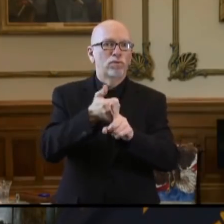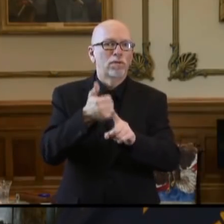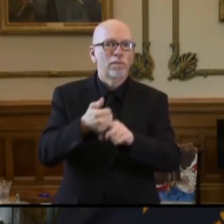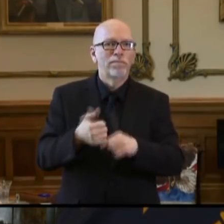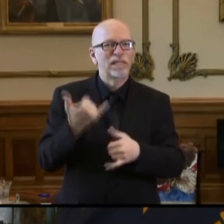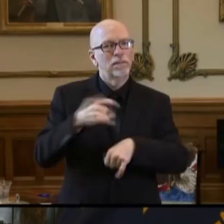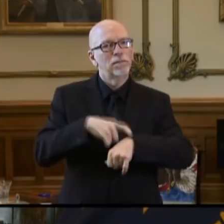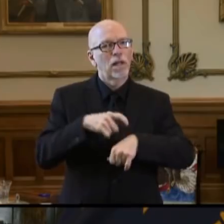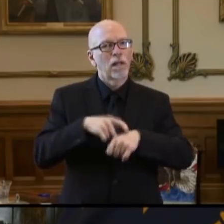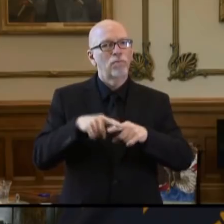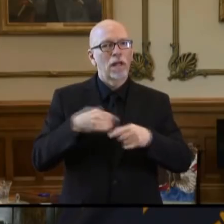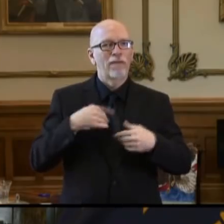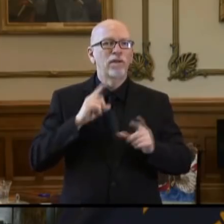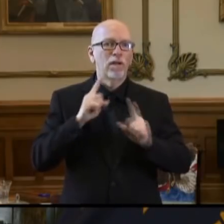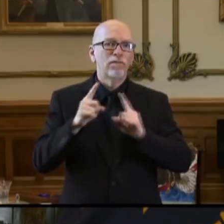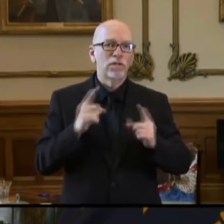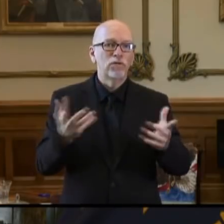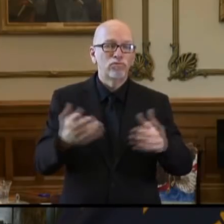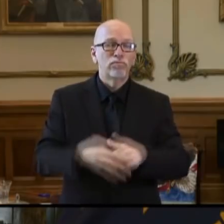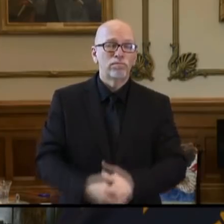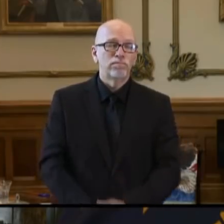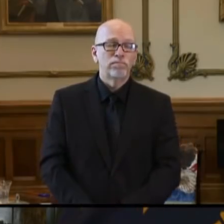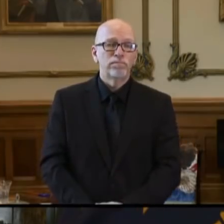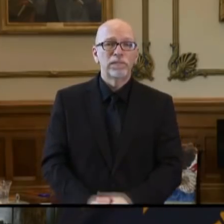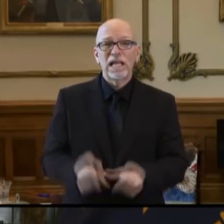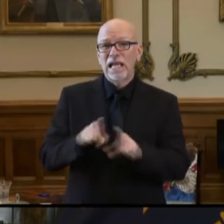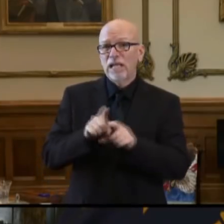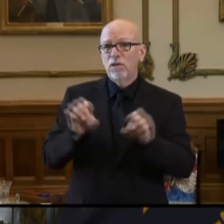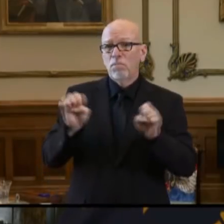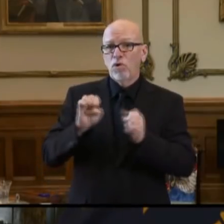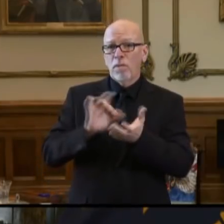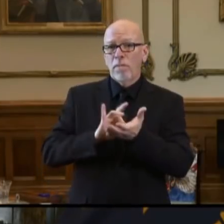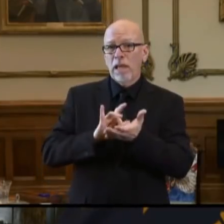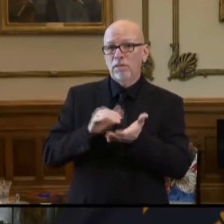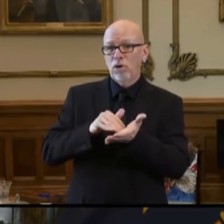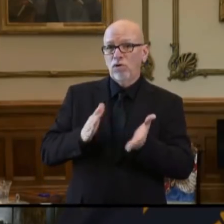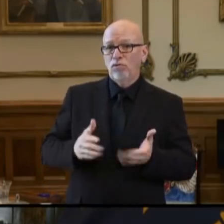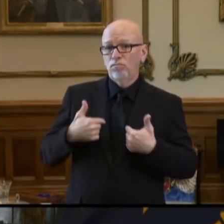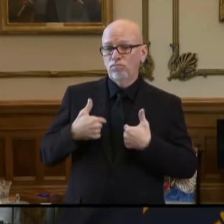WISHES WOULD BE IF YOU WERE TO FALL ILL AND NOT BE ABLE TO SPEAK FOR YOURSELF. IT IS TIME